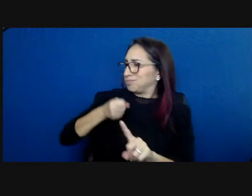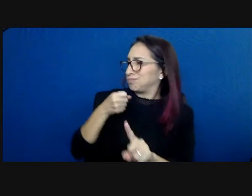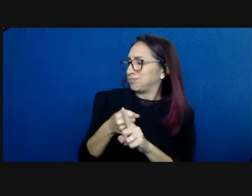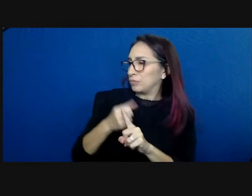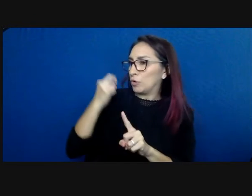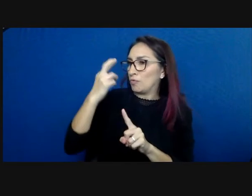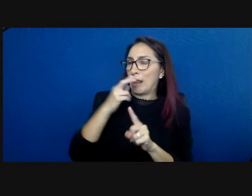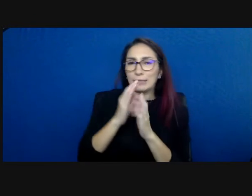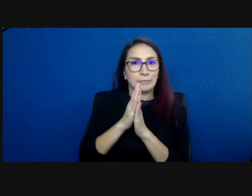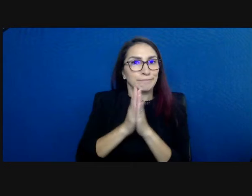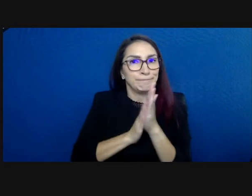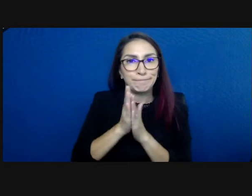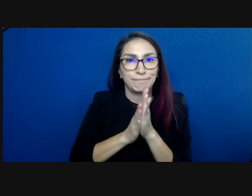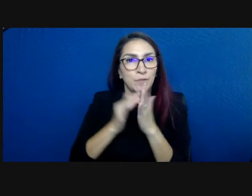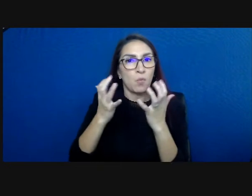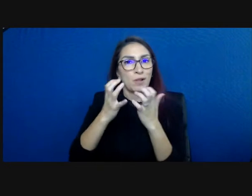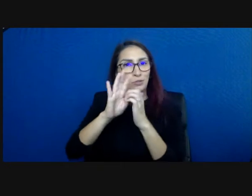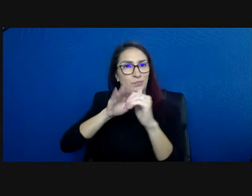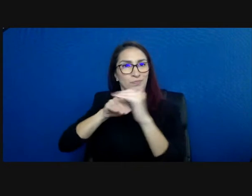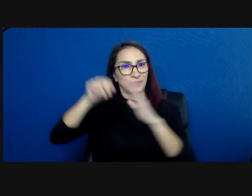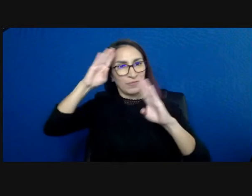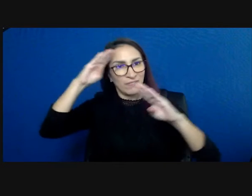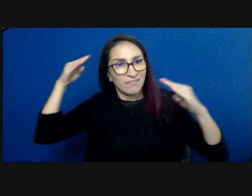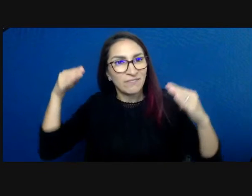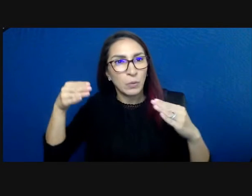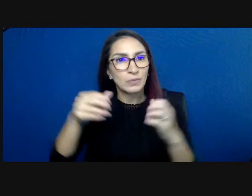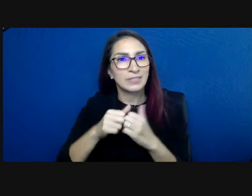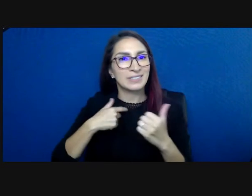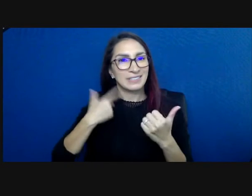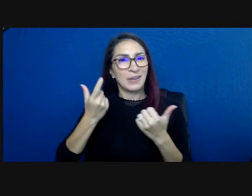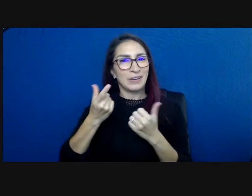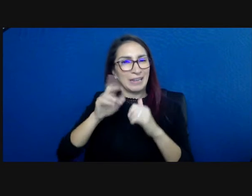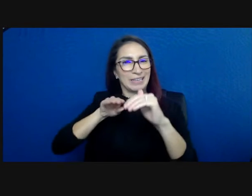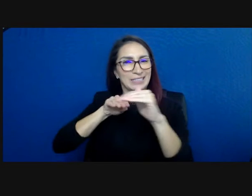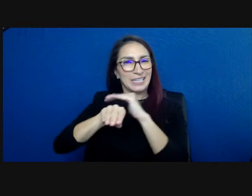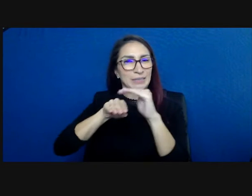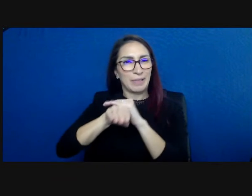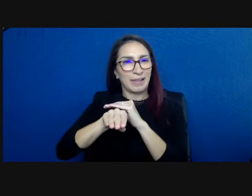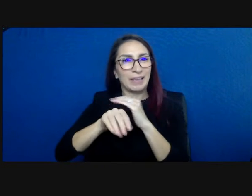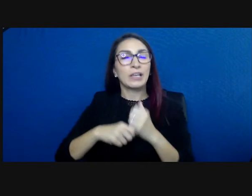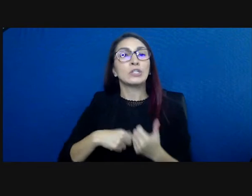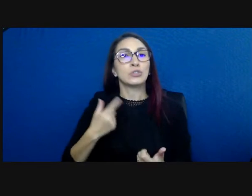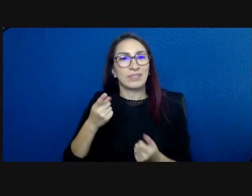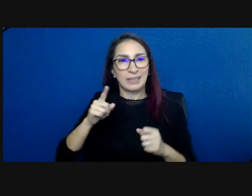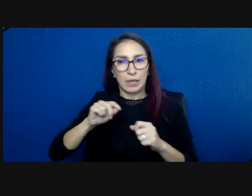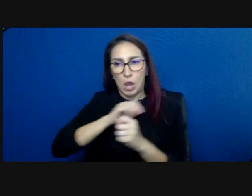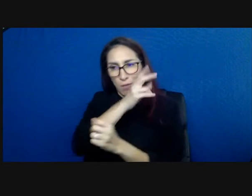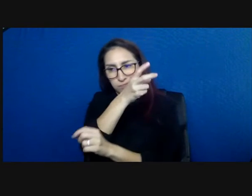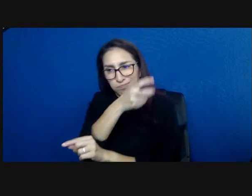He transitioned into the nonprofit sector where he collaborated with people in a wide variety of impairments and was introduced